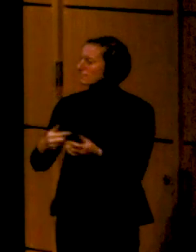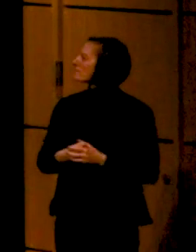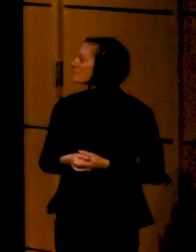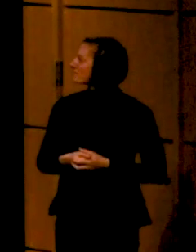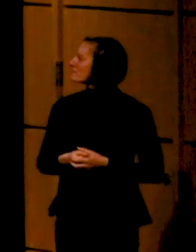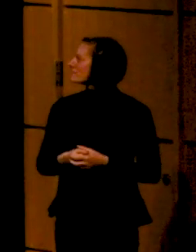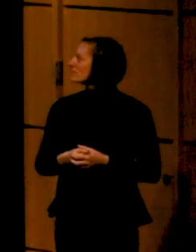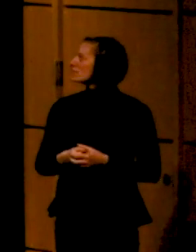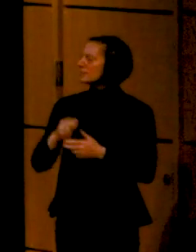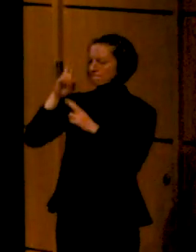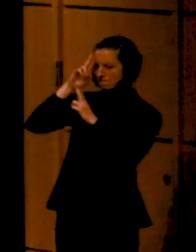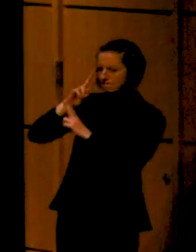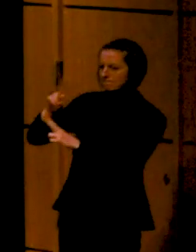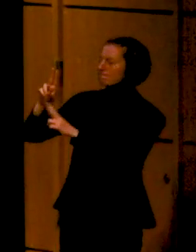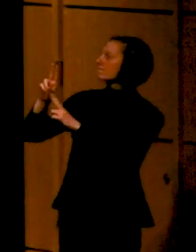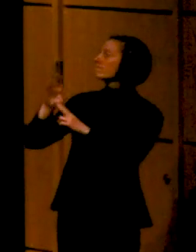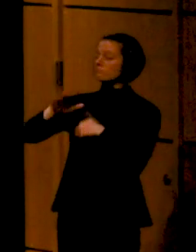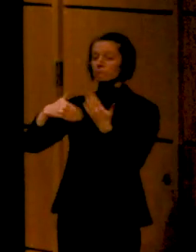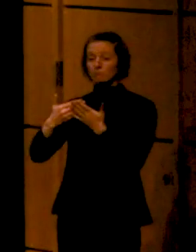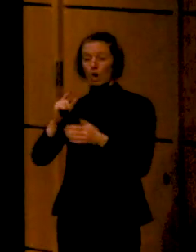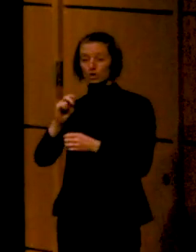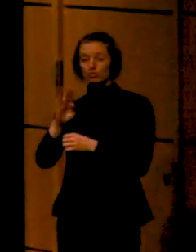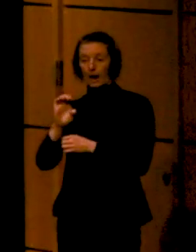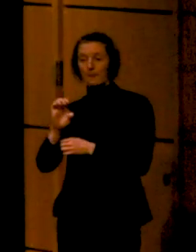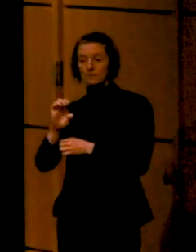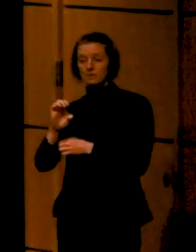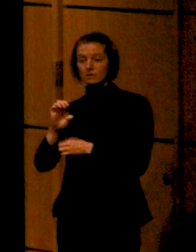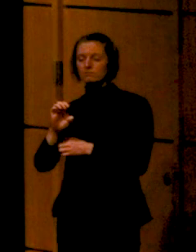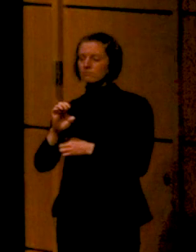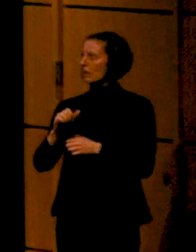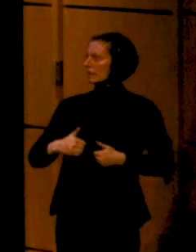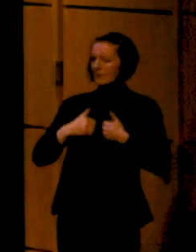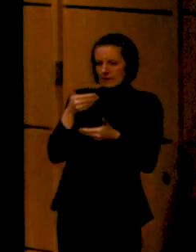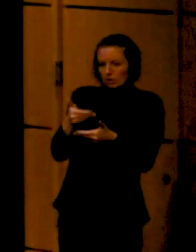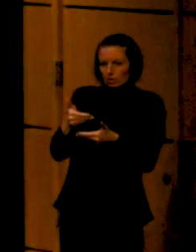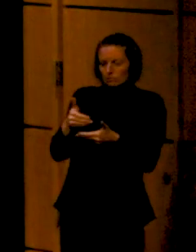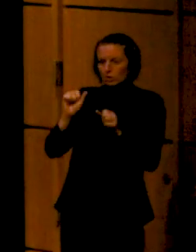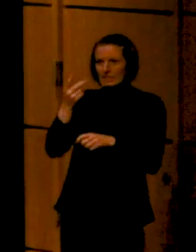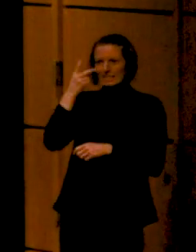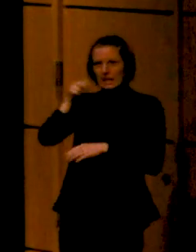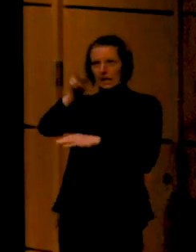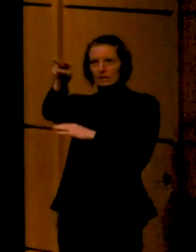All of the tribes who lived within eyesight, have stories about the mountain.